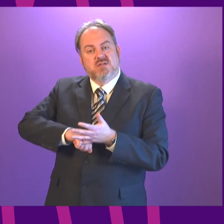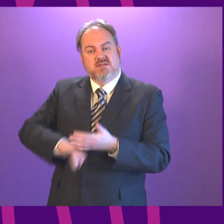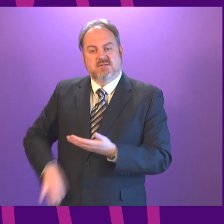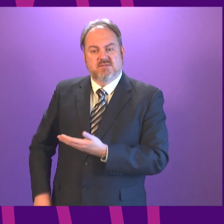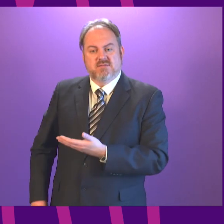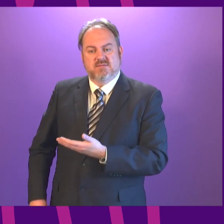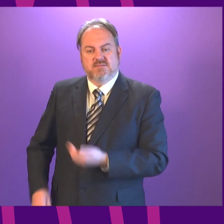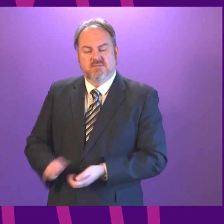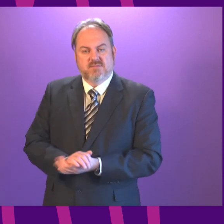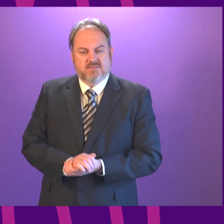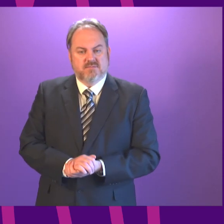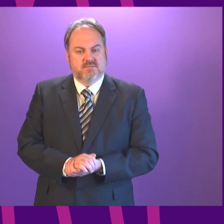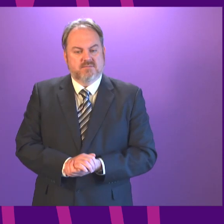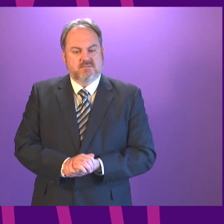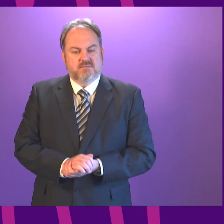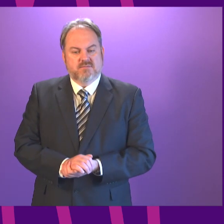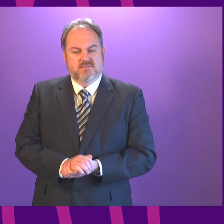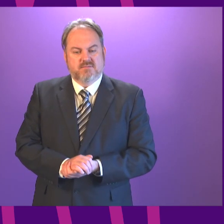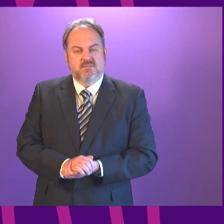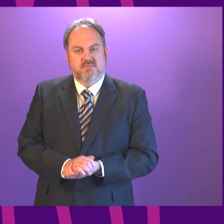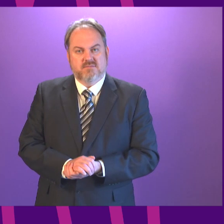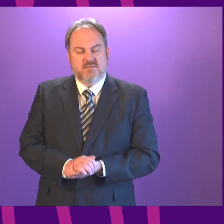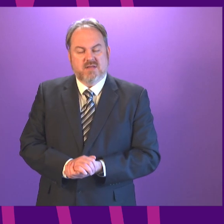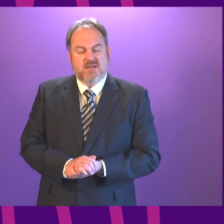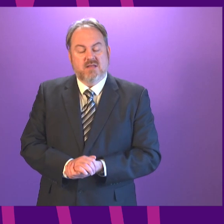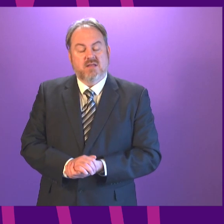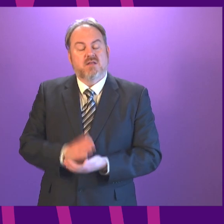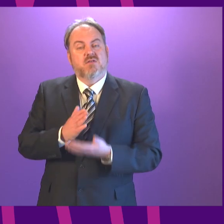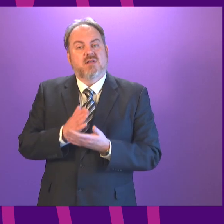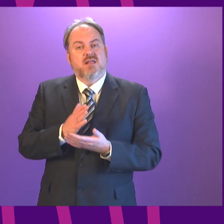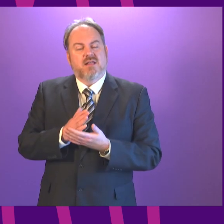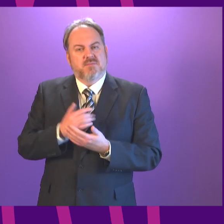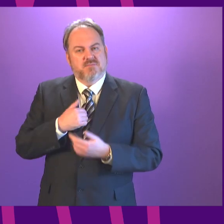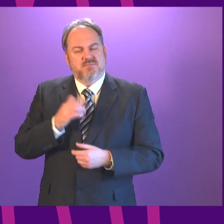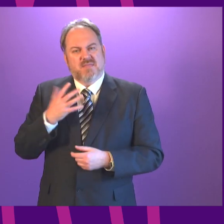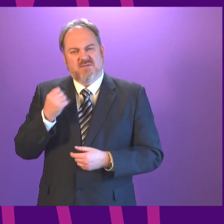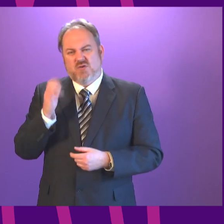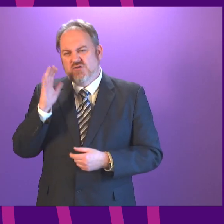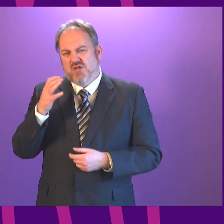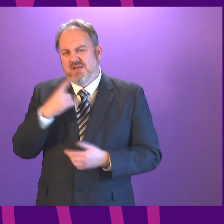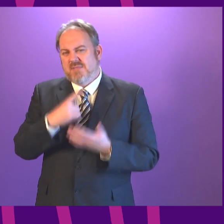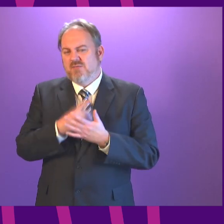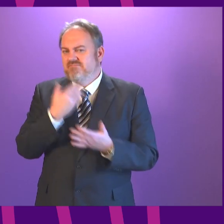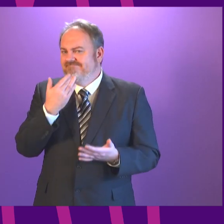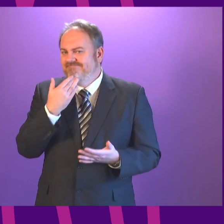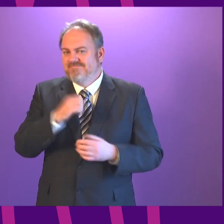John Scott (Ayr) (Con): Given the concerns about bed capacity, particularly